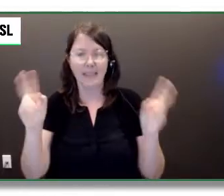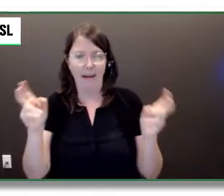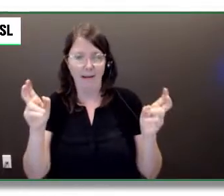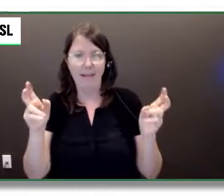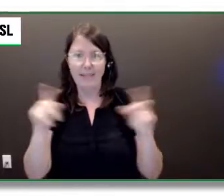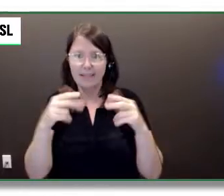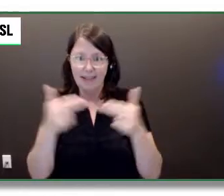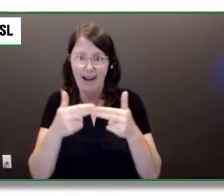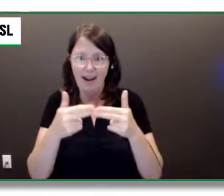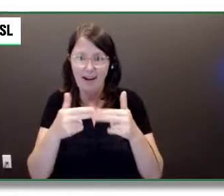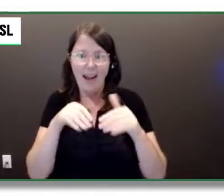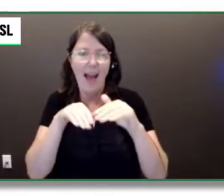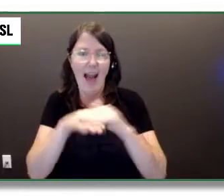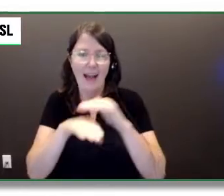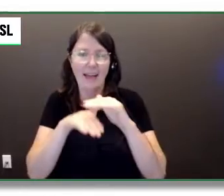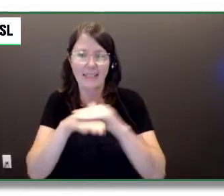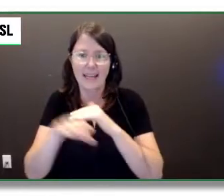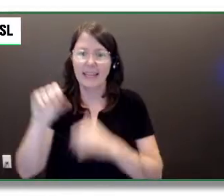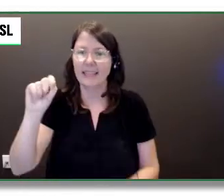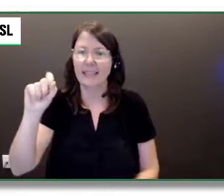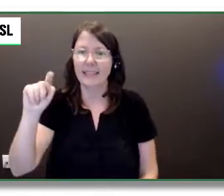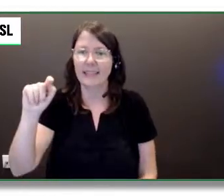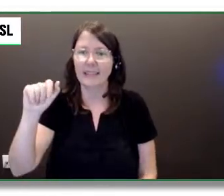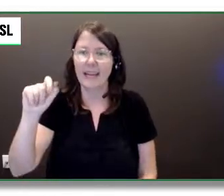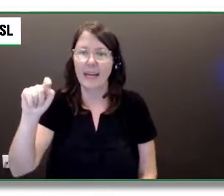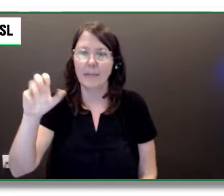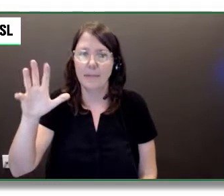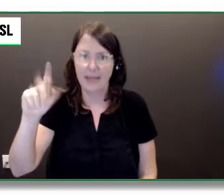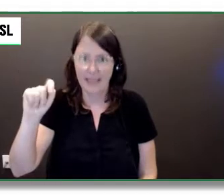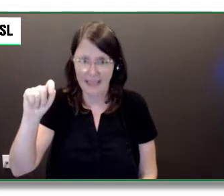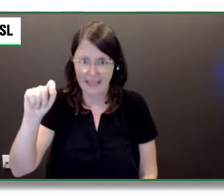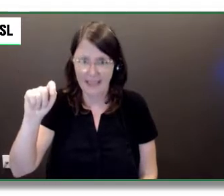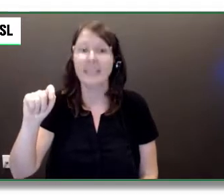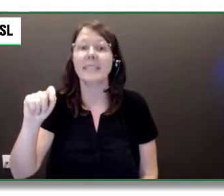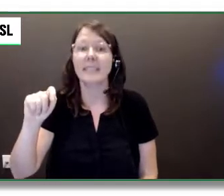text on pale yellow background and on the right is the reverse colors pale